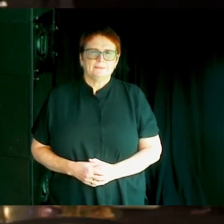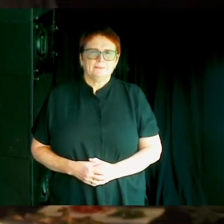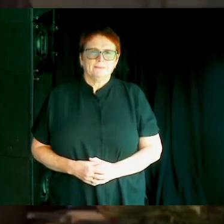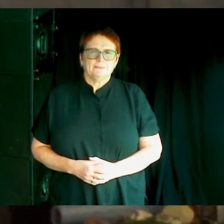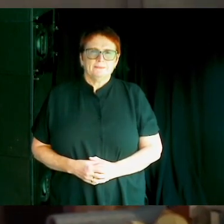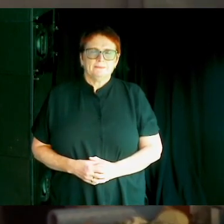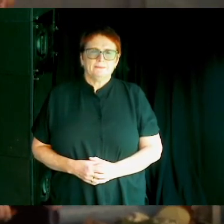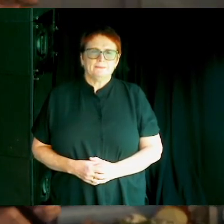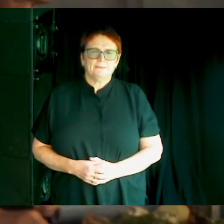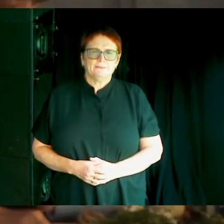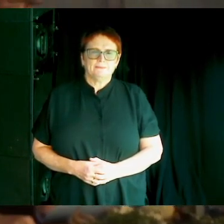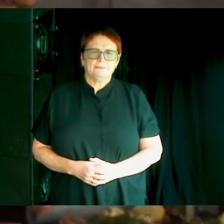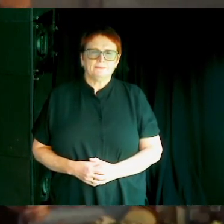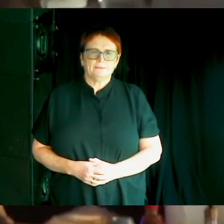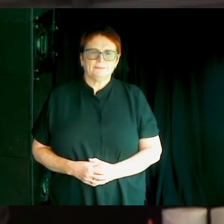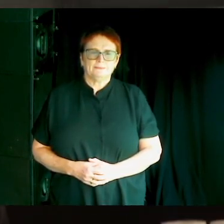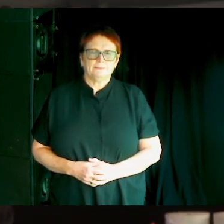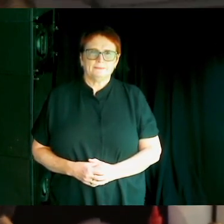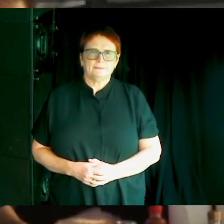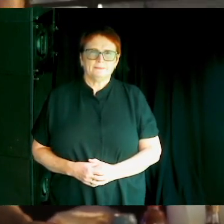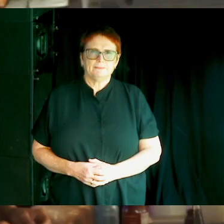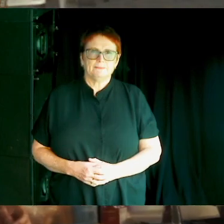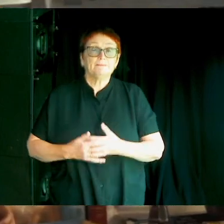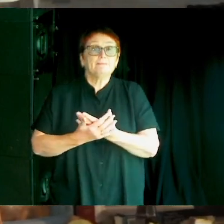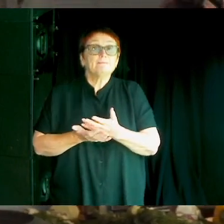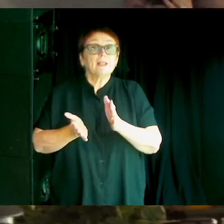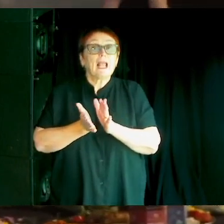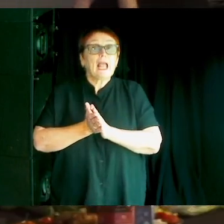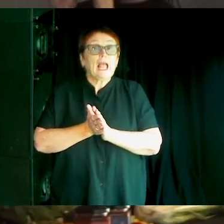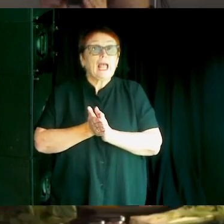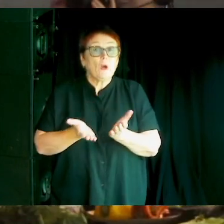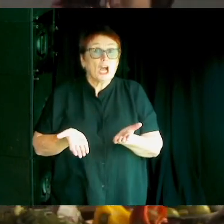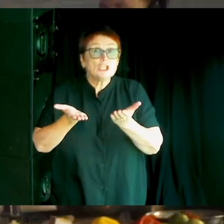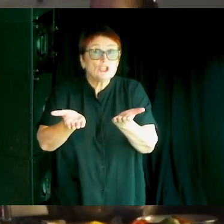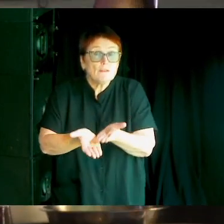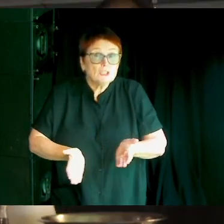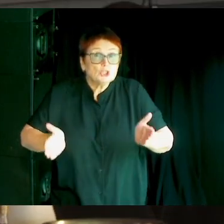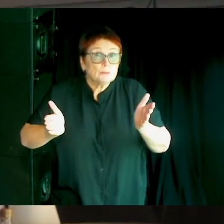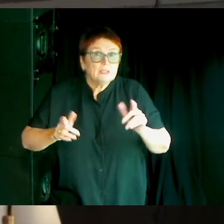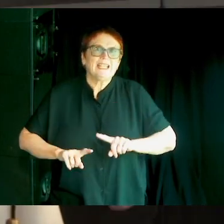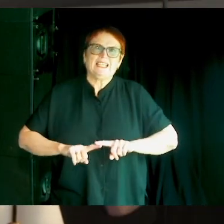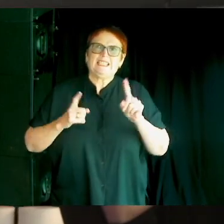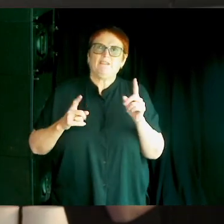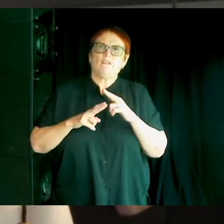wow and then how I l how I serve my laksa is definitely different than a traditional